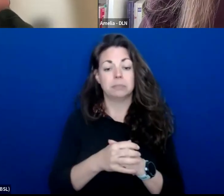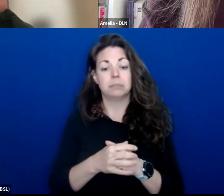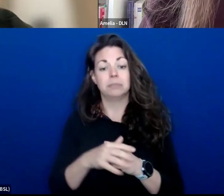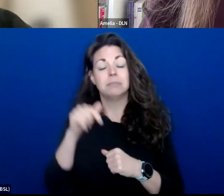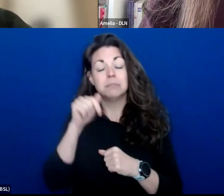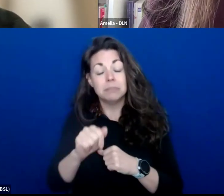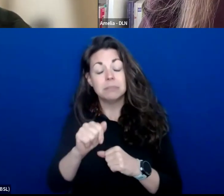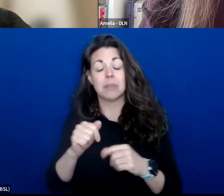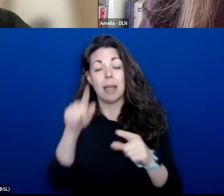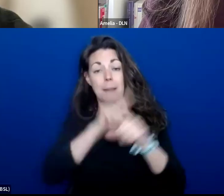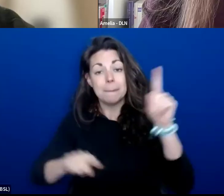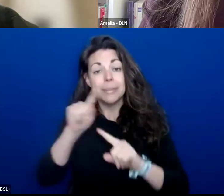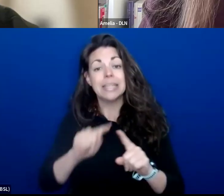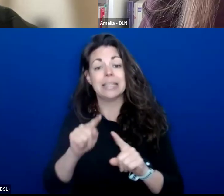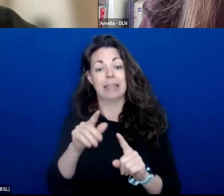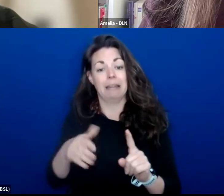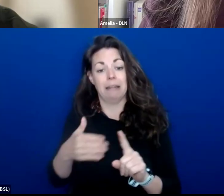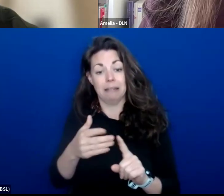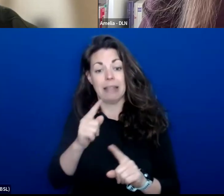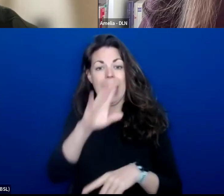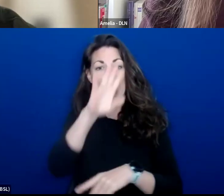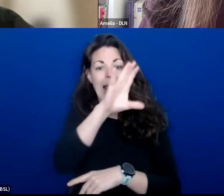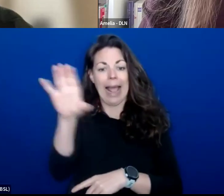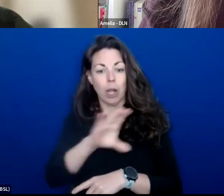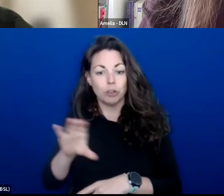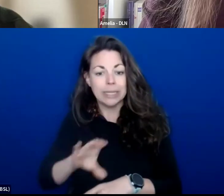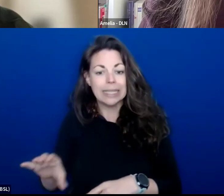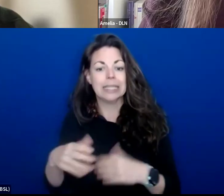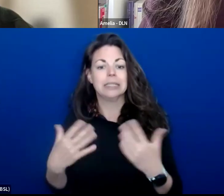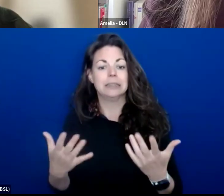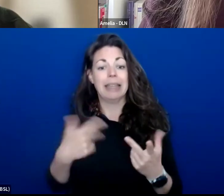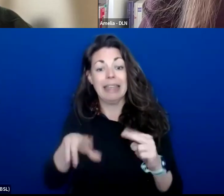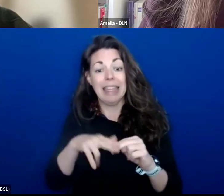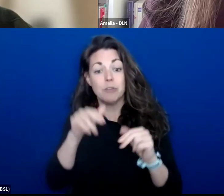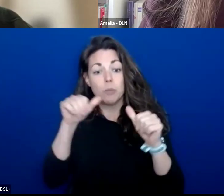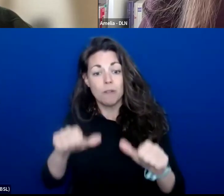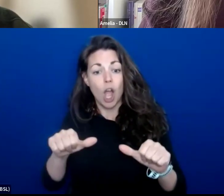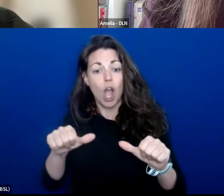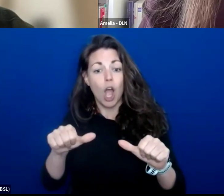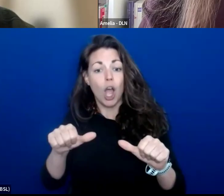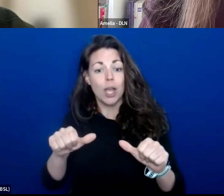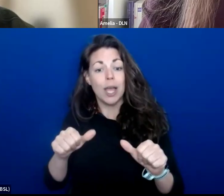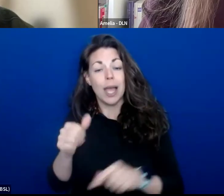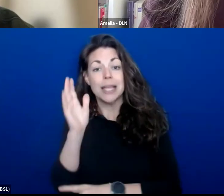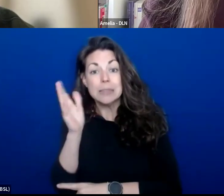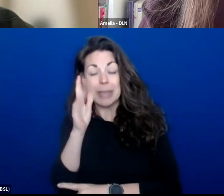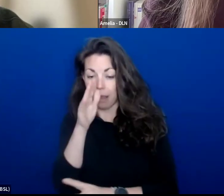this should help the interpreter be clearer. But if you'd rather change it to speaker there, there should be options to do that on your screen.